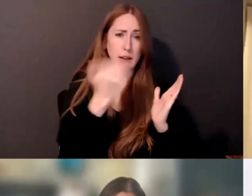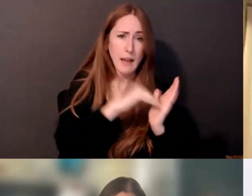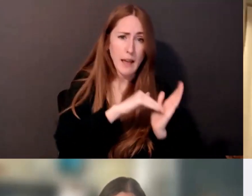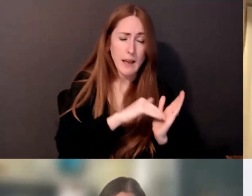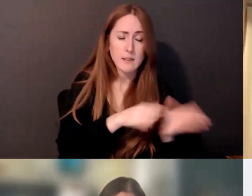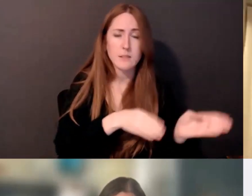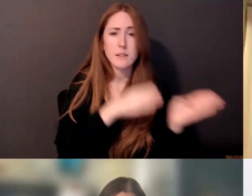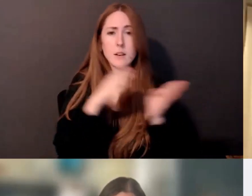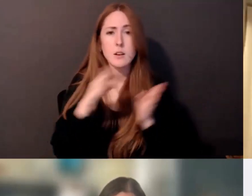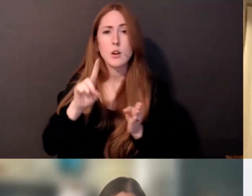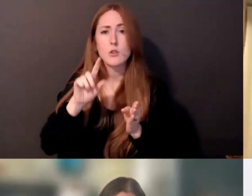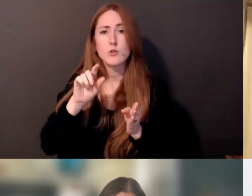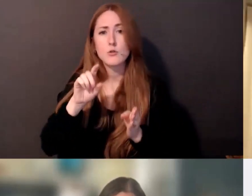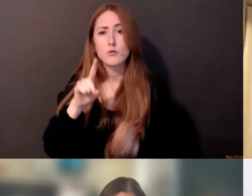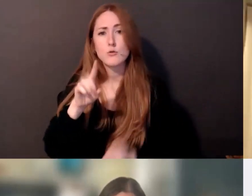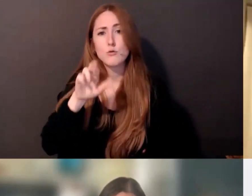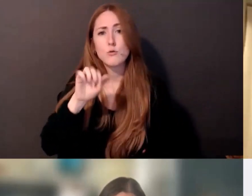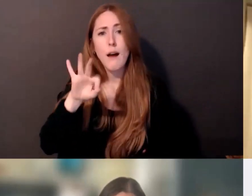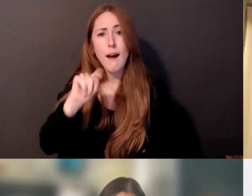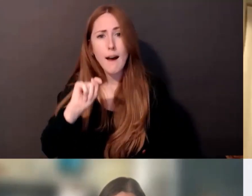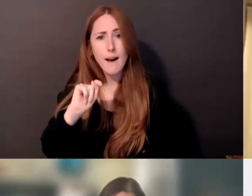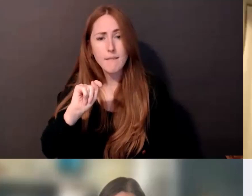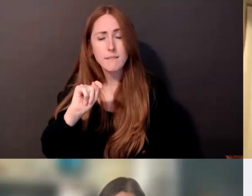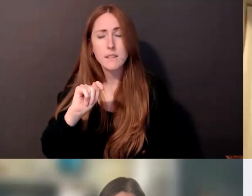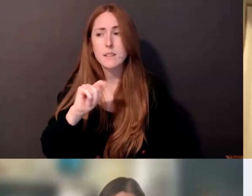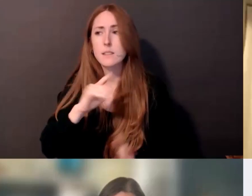and seeking feedback. So it was sort of a long-term process.